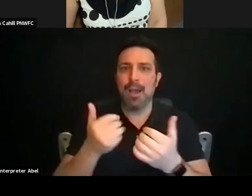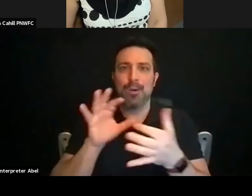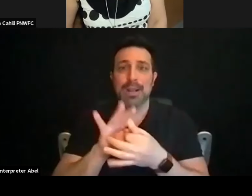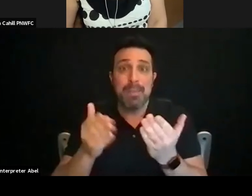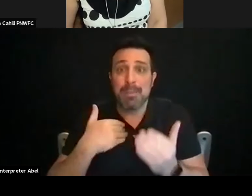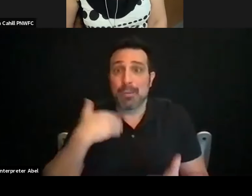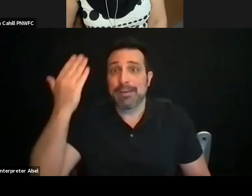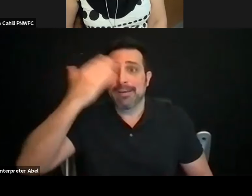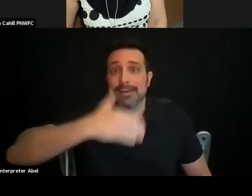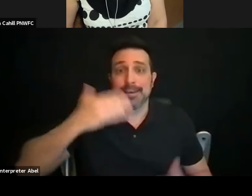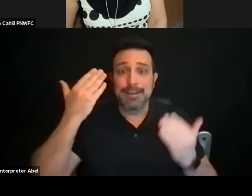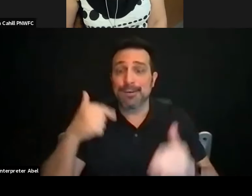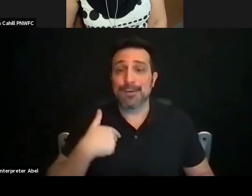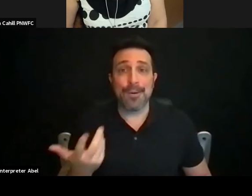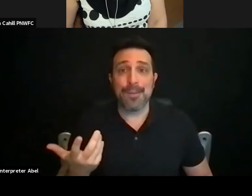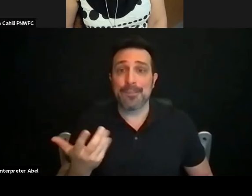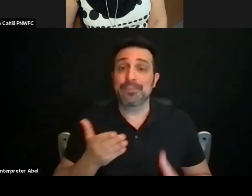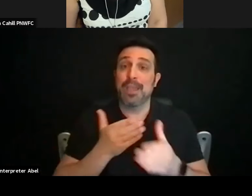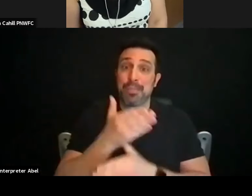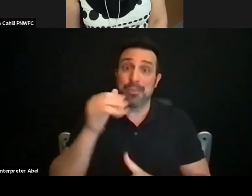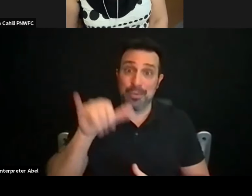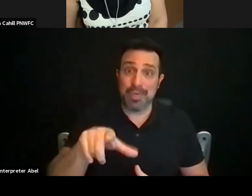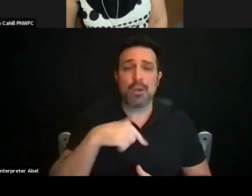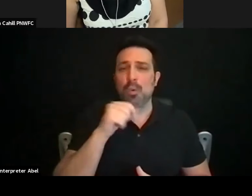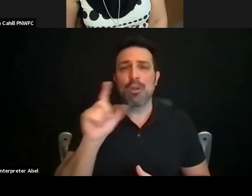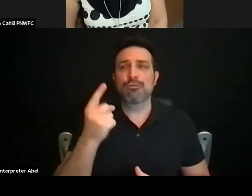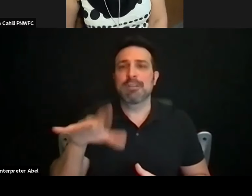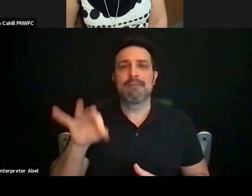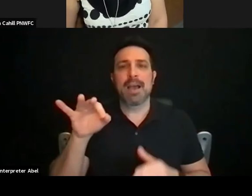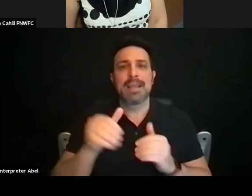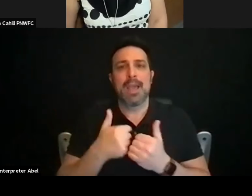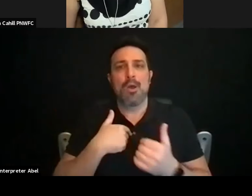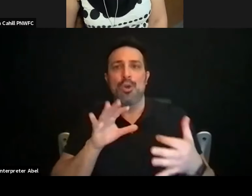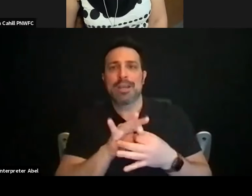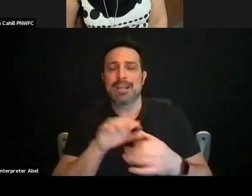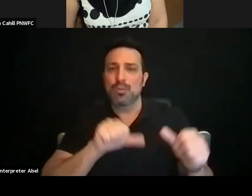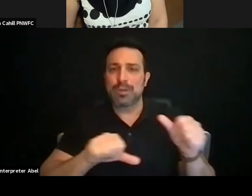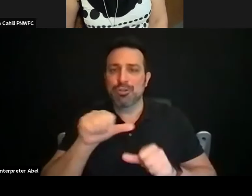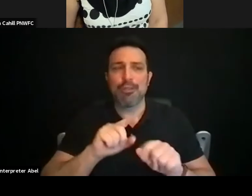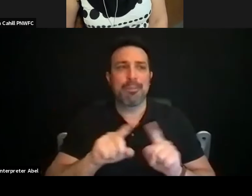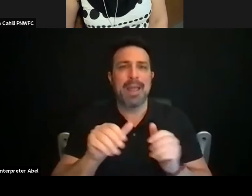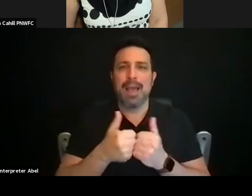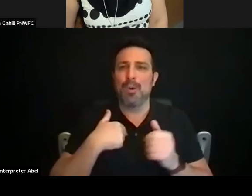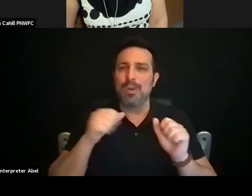accessible. The thing that ties closely is getting to see people and getting to find and unveil ways that were